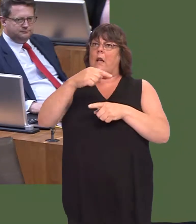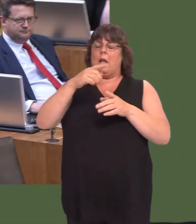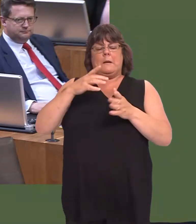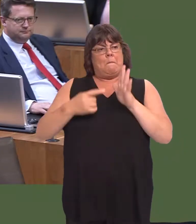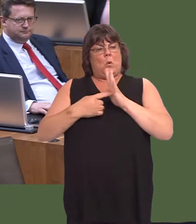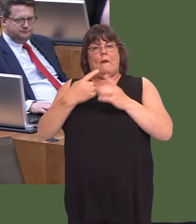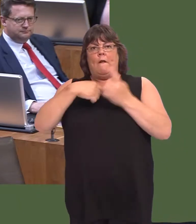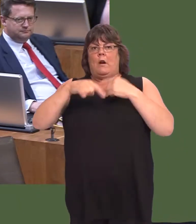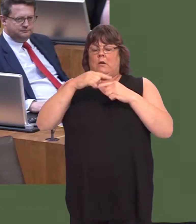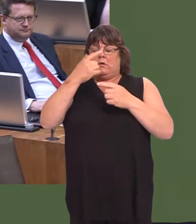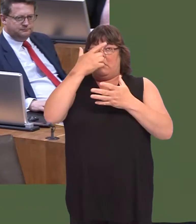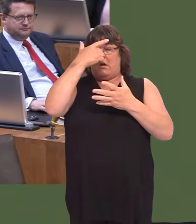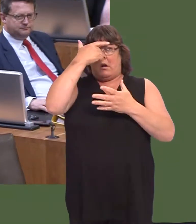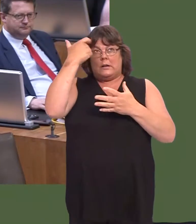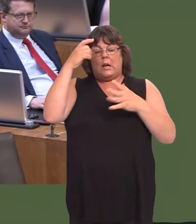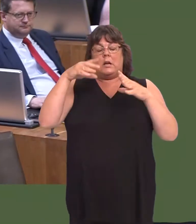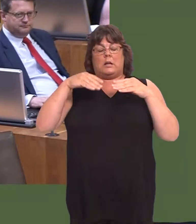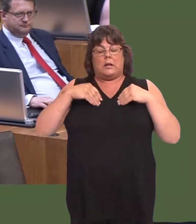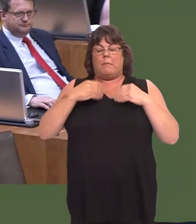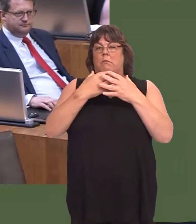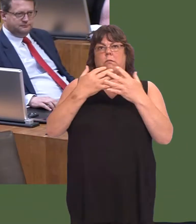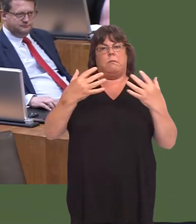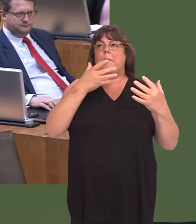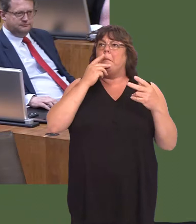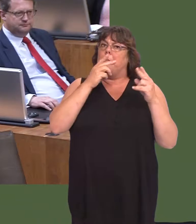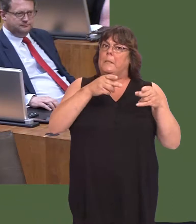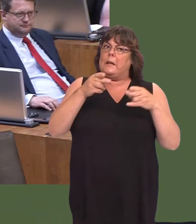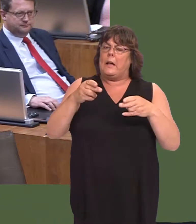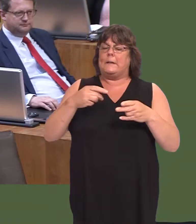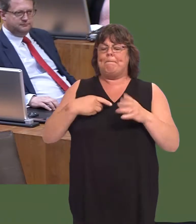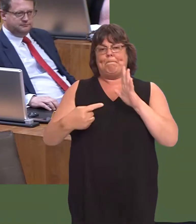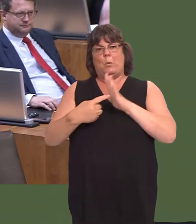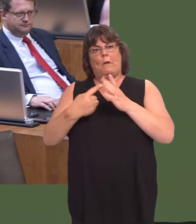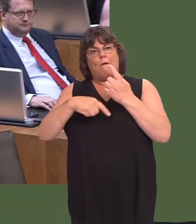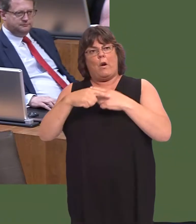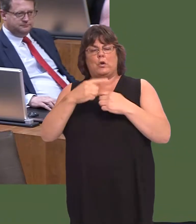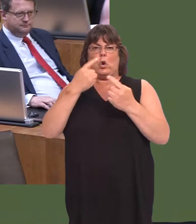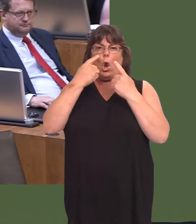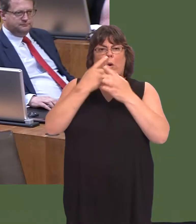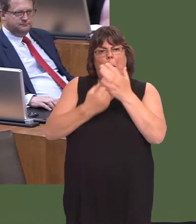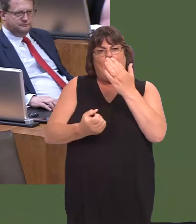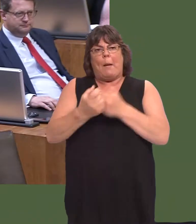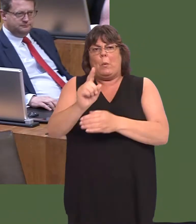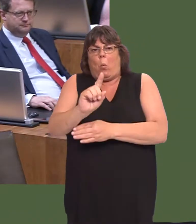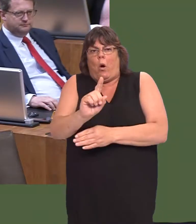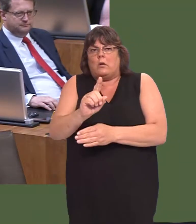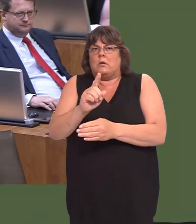on the fact that people have died, and to focus on the fact that itís hugely important that we learn the lessons of what happened in order to make sure that it doesnít happen